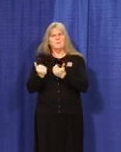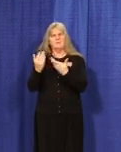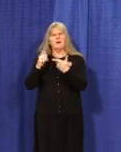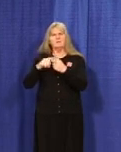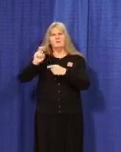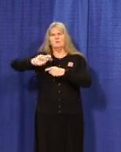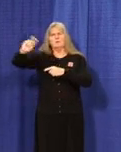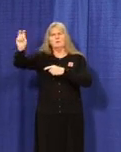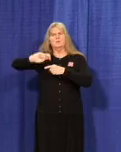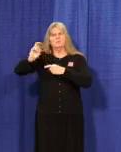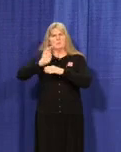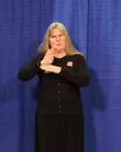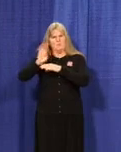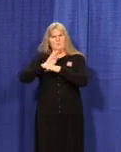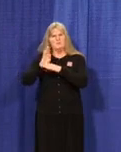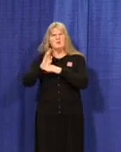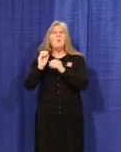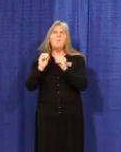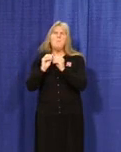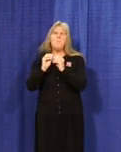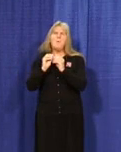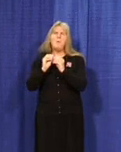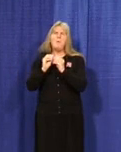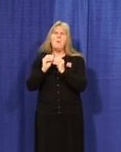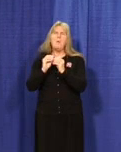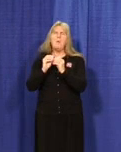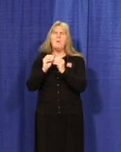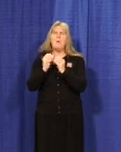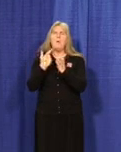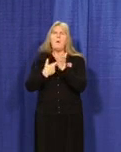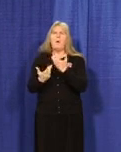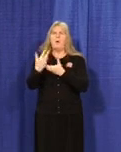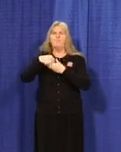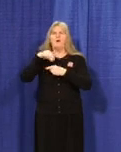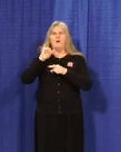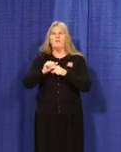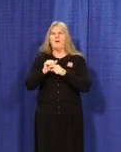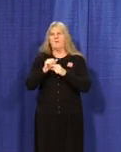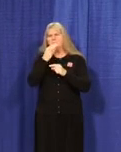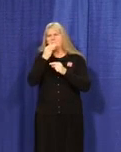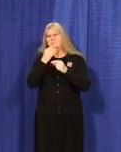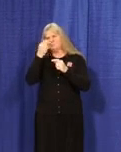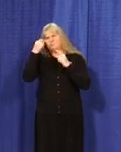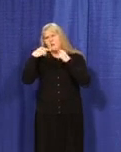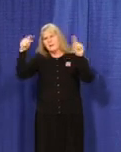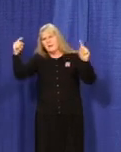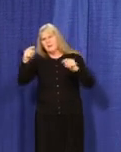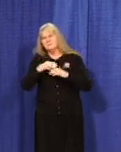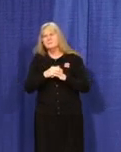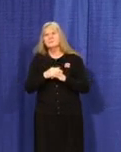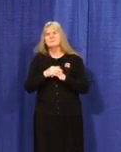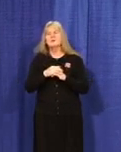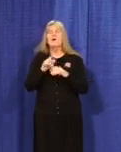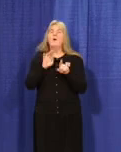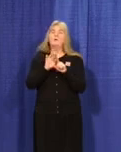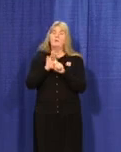more details coming -- are not in the coming months. They will also be announcing additional supports for the aviation industry in the coming